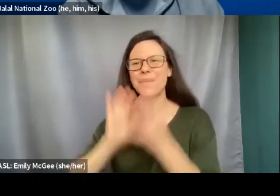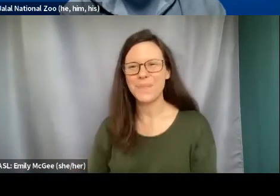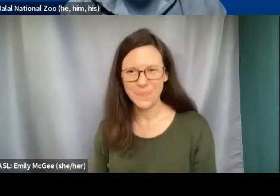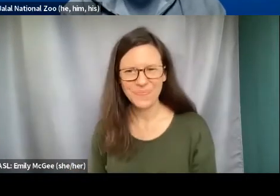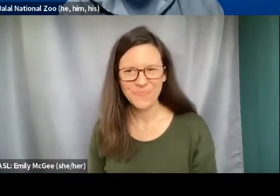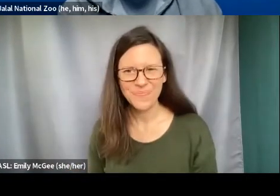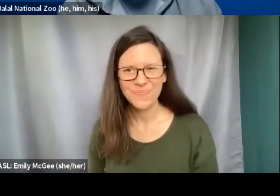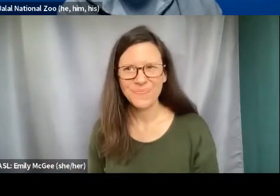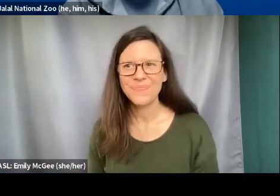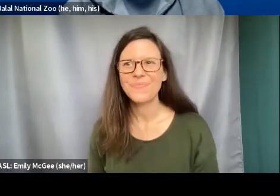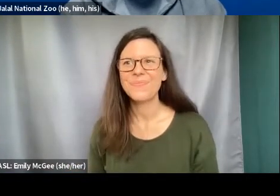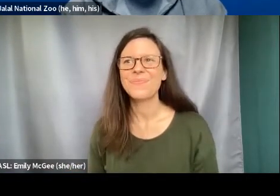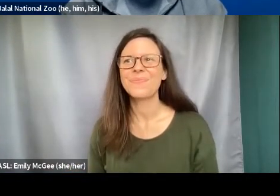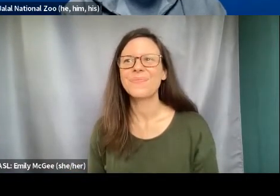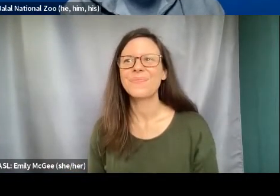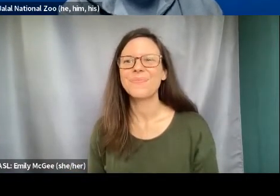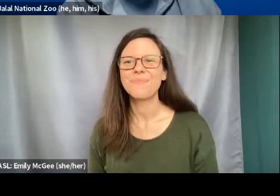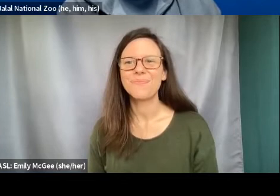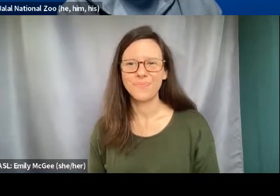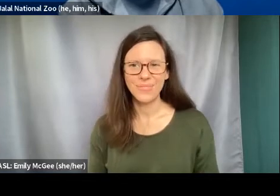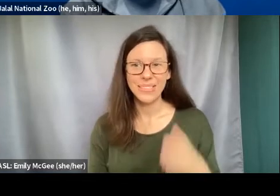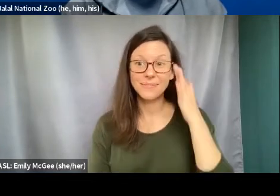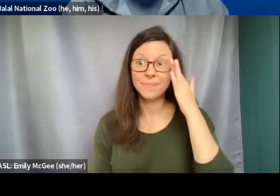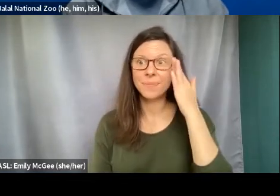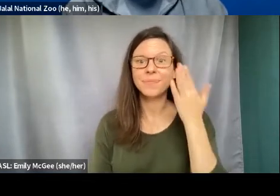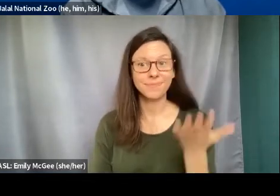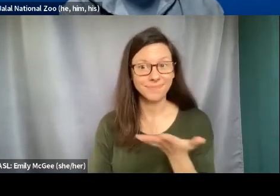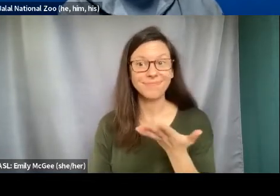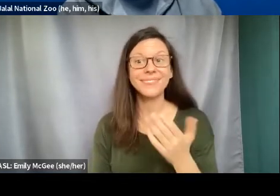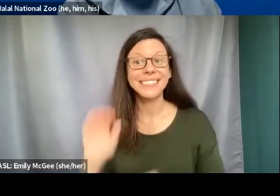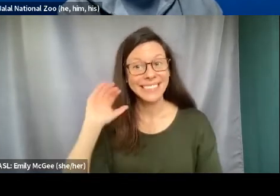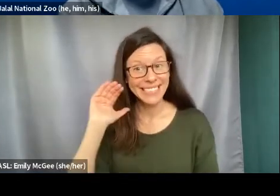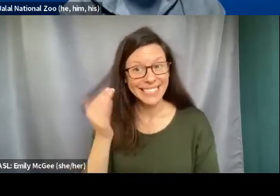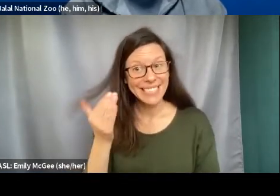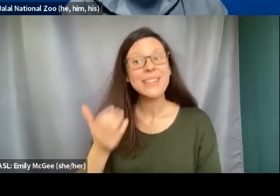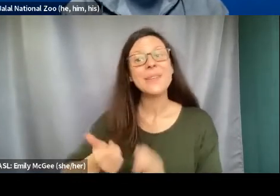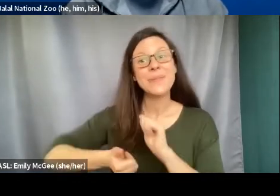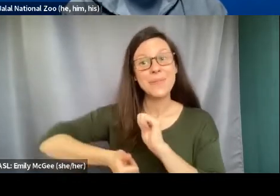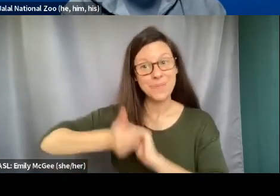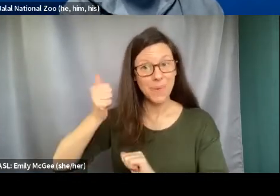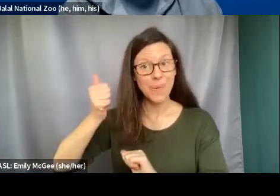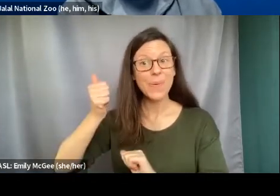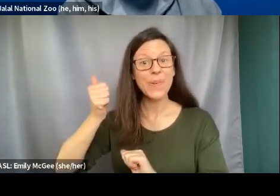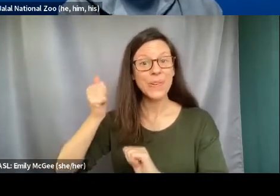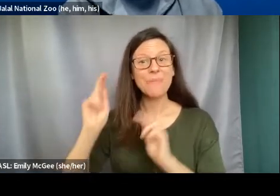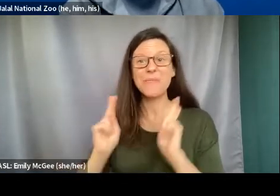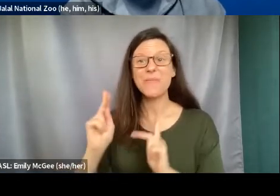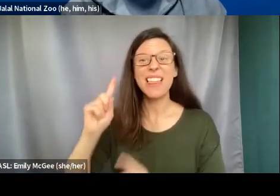Let's share these results. All right, Jalal. It looks like the majority of folks believe that 40 tons of salt